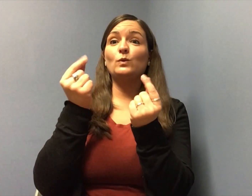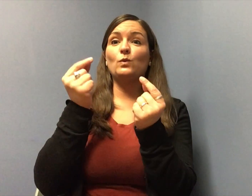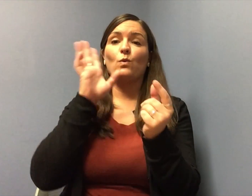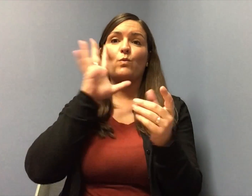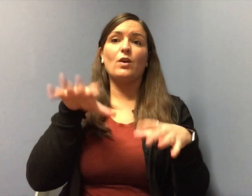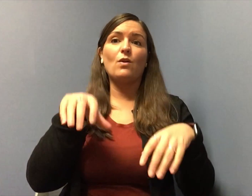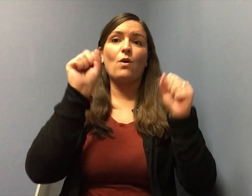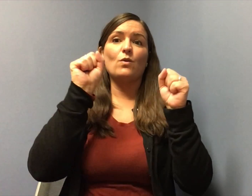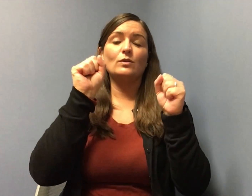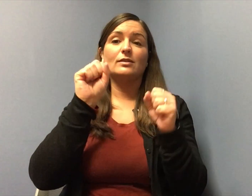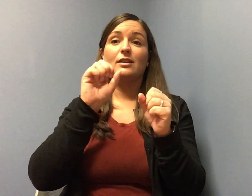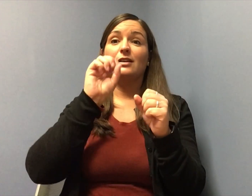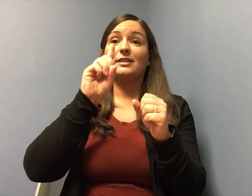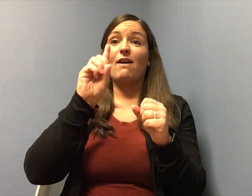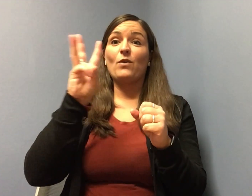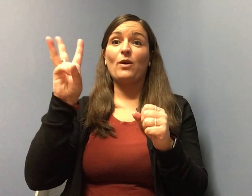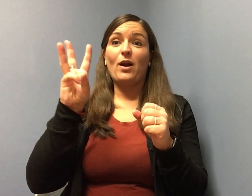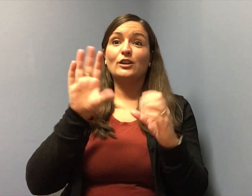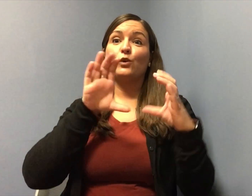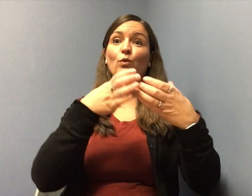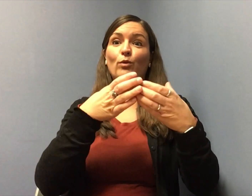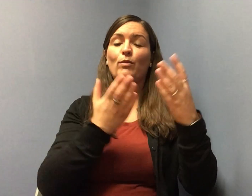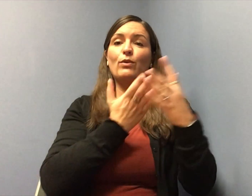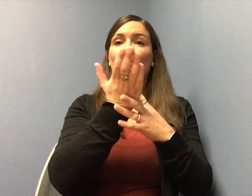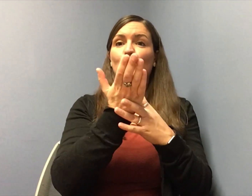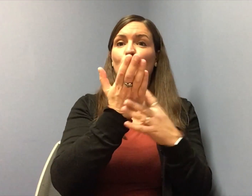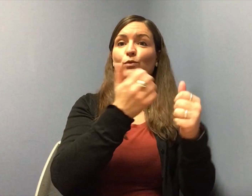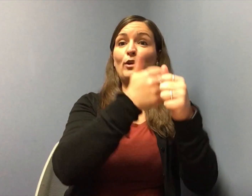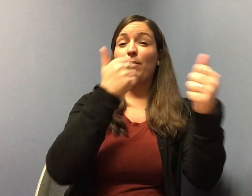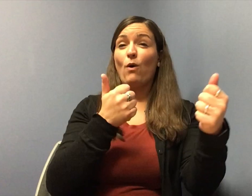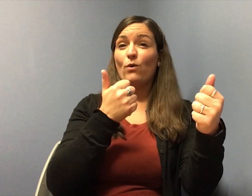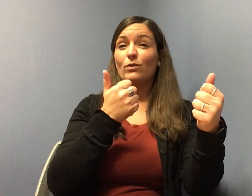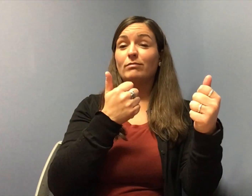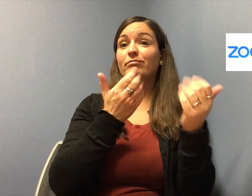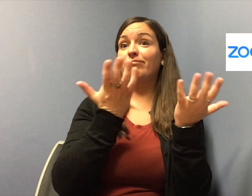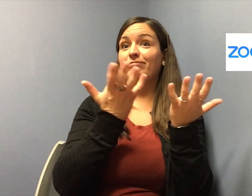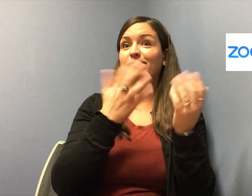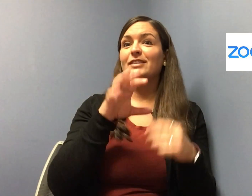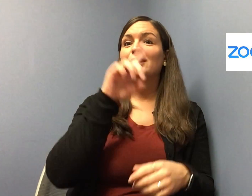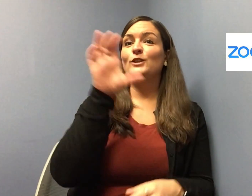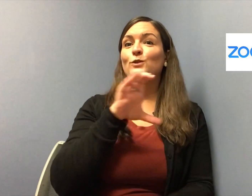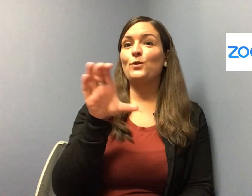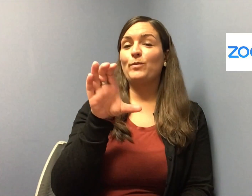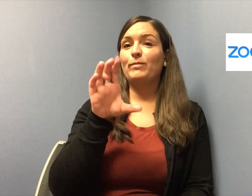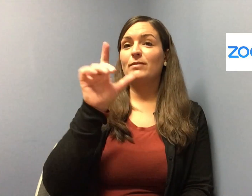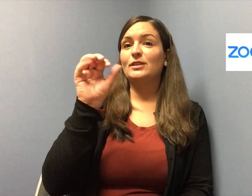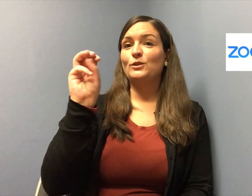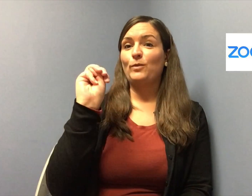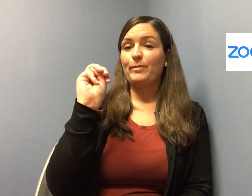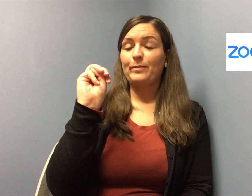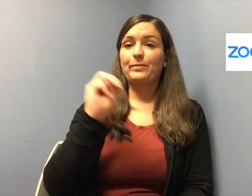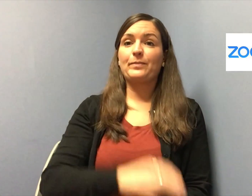we are hosting DWW Group Sessions remotely through Zoom.